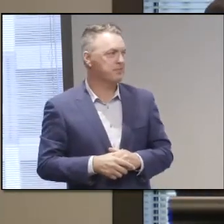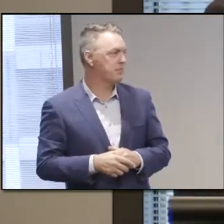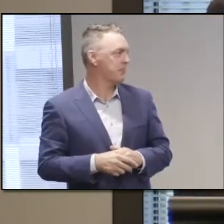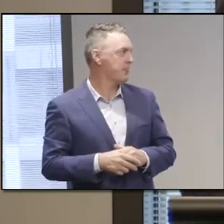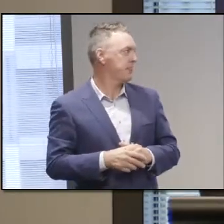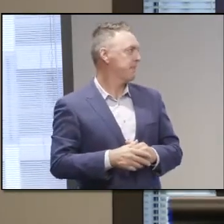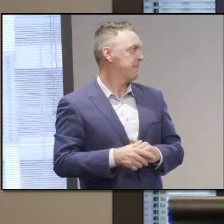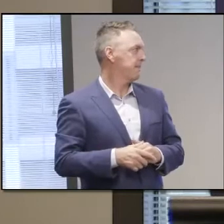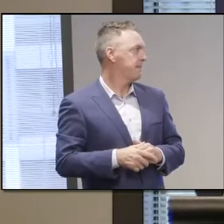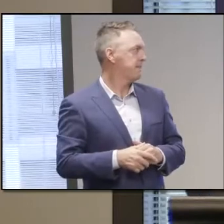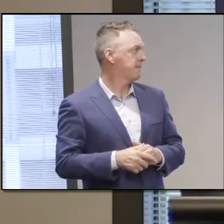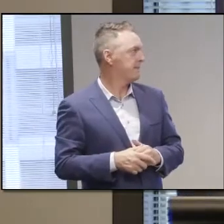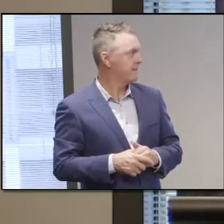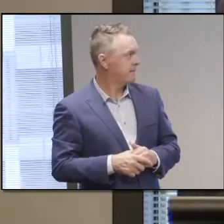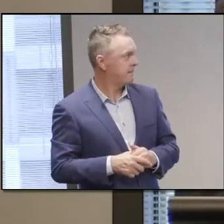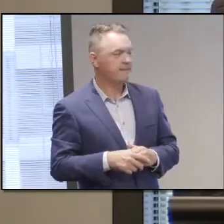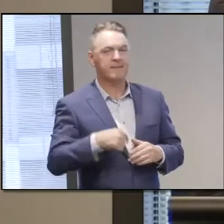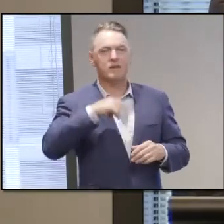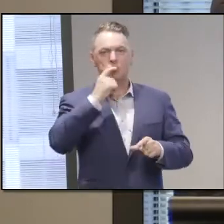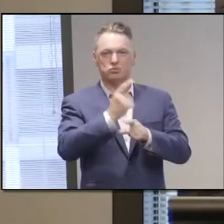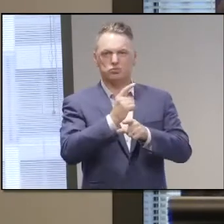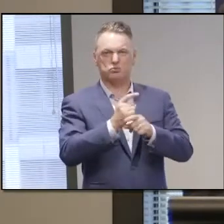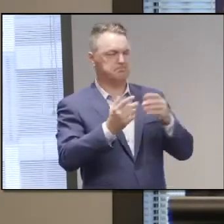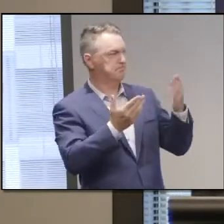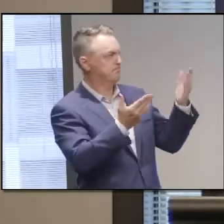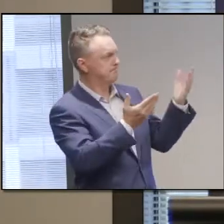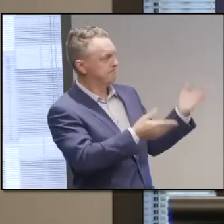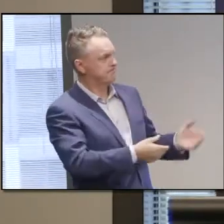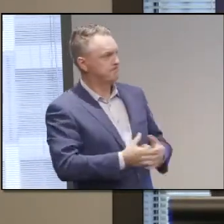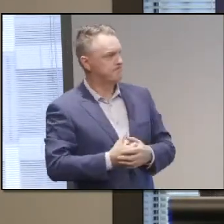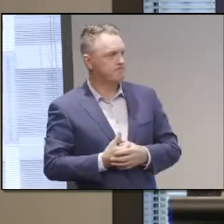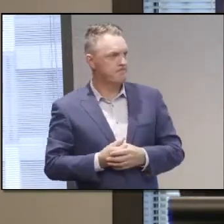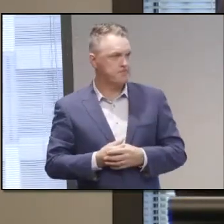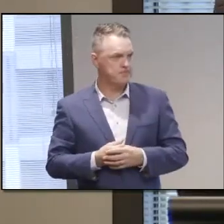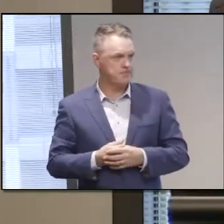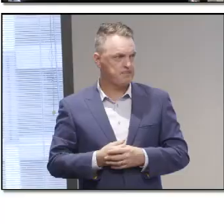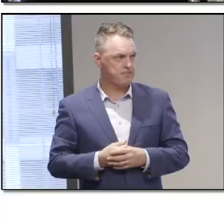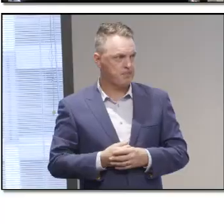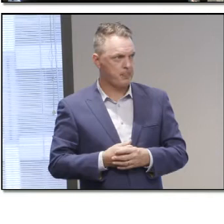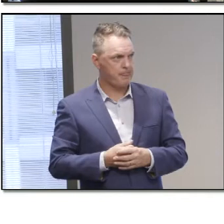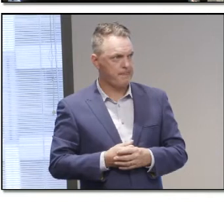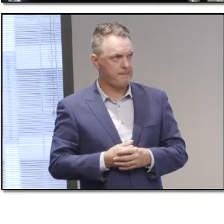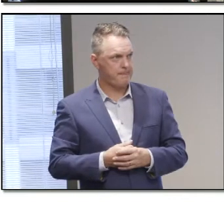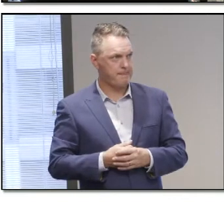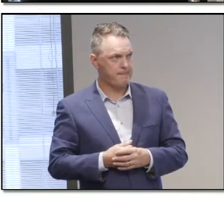about vulnerability of children to environmental exposures and if there's one take-home message